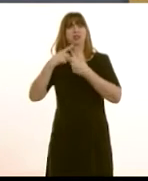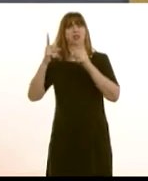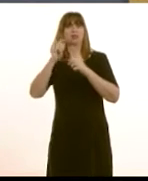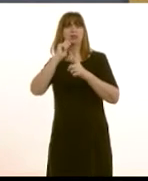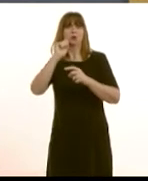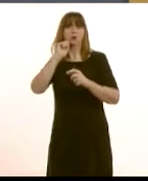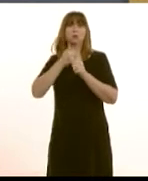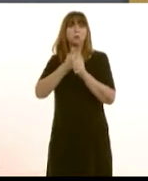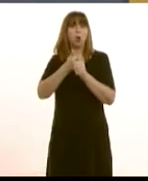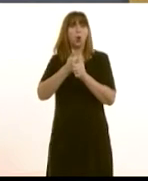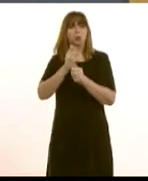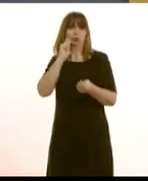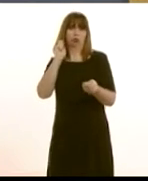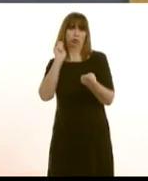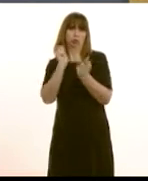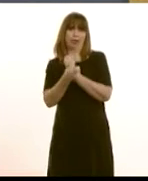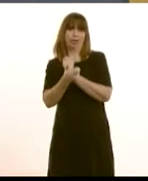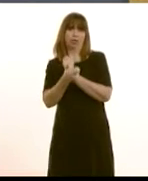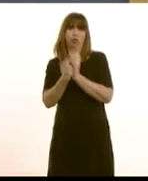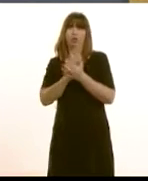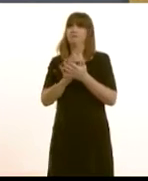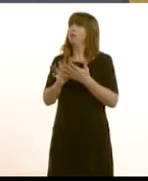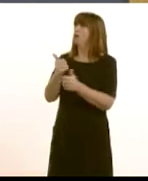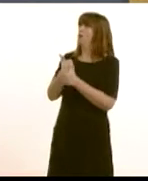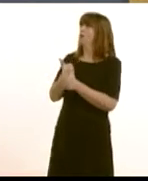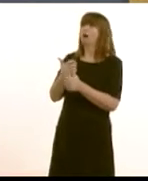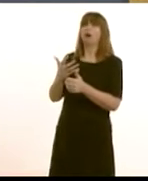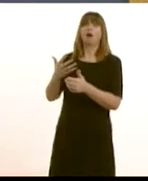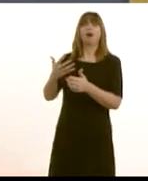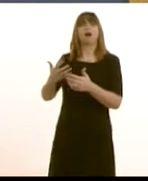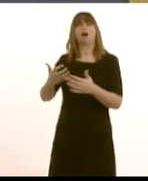that is given to people with haemophiliaótoo little, too late, and not enough attention